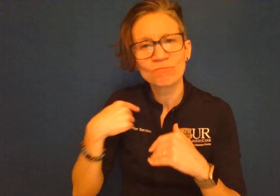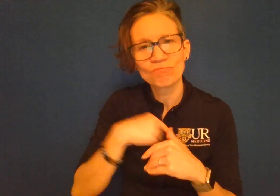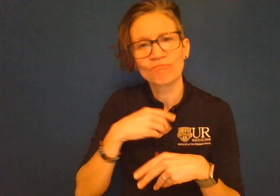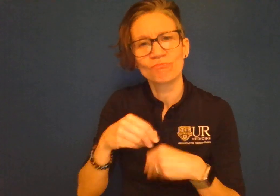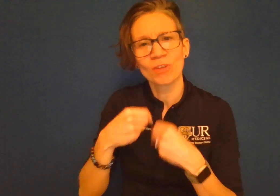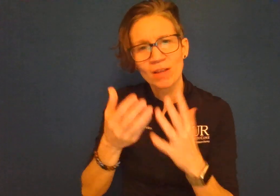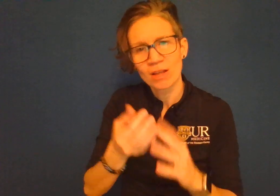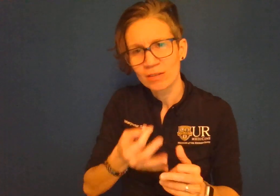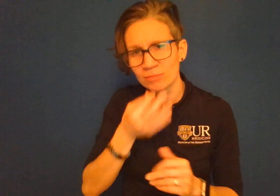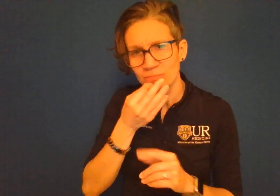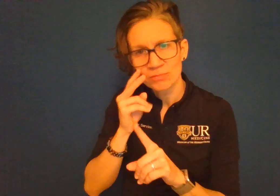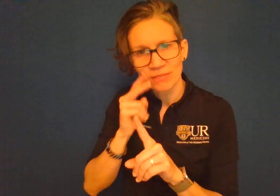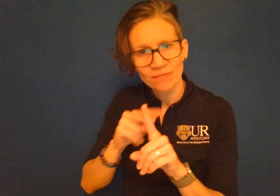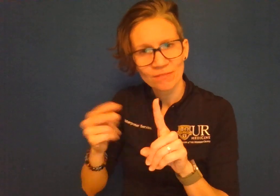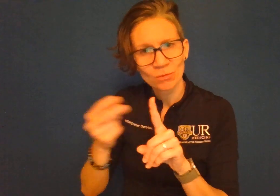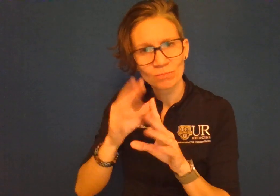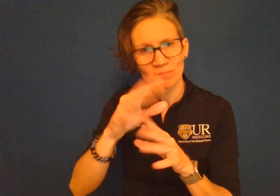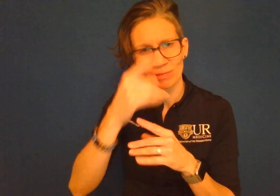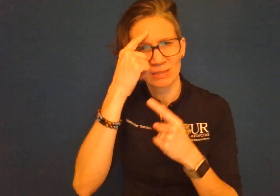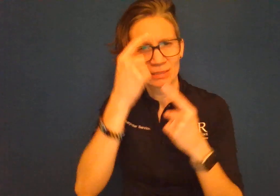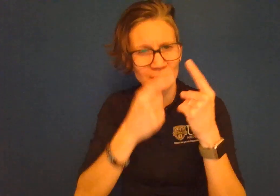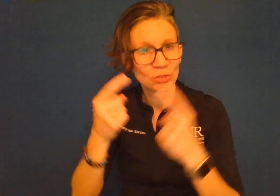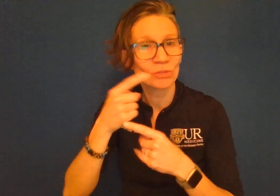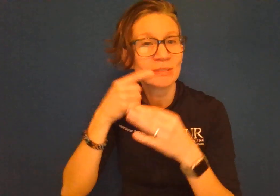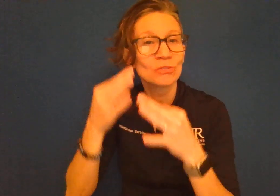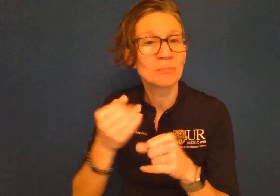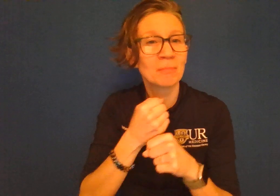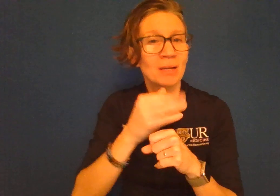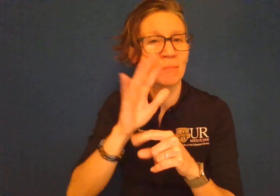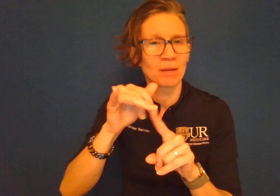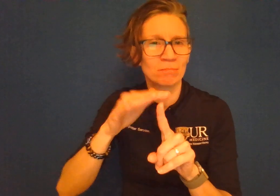We provide expert views considering decisions